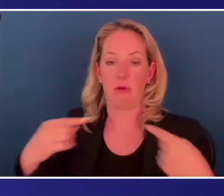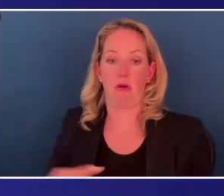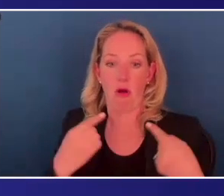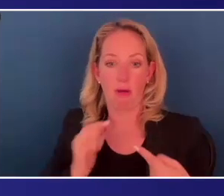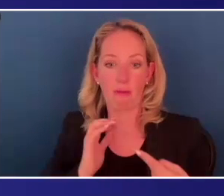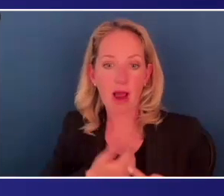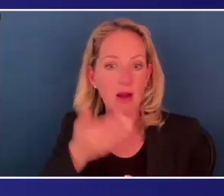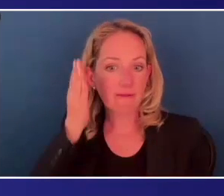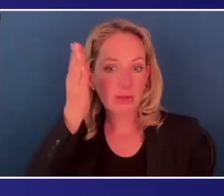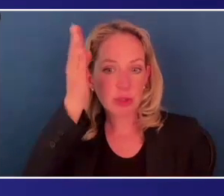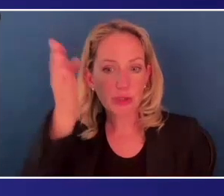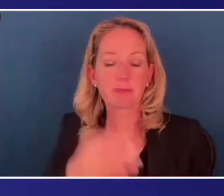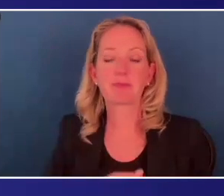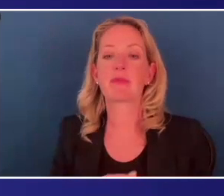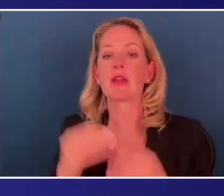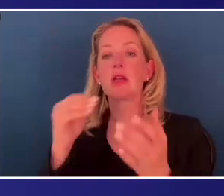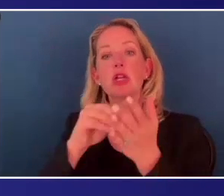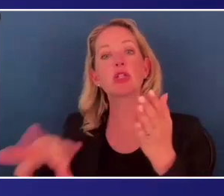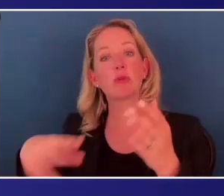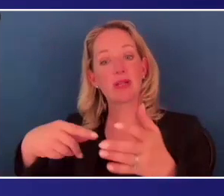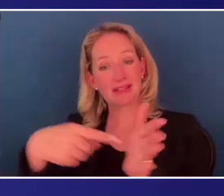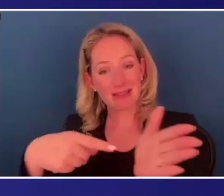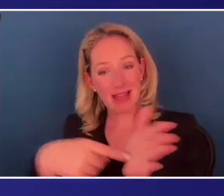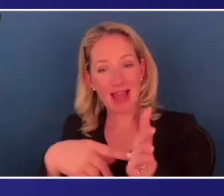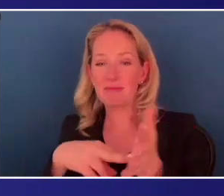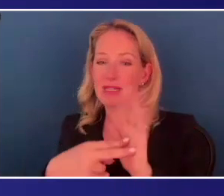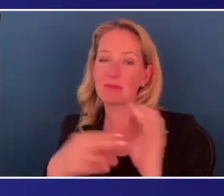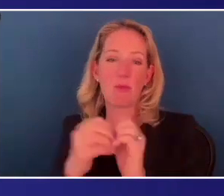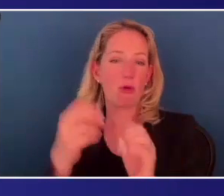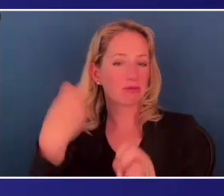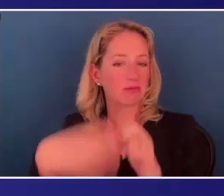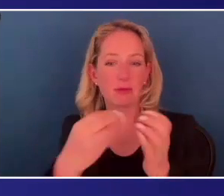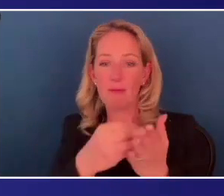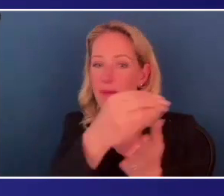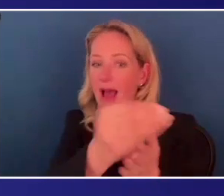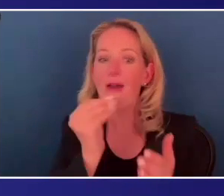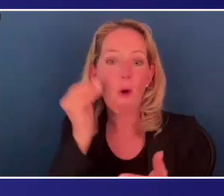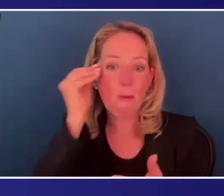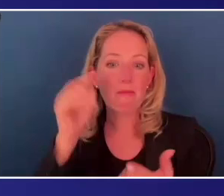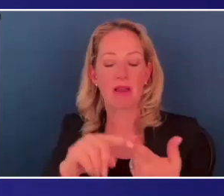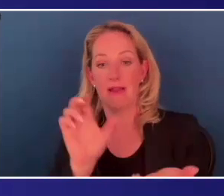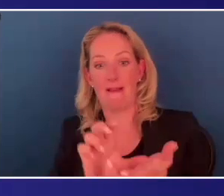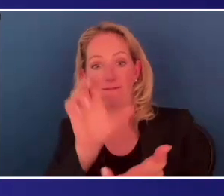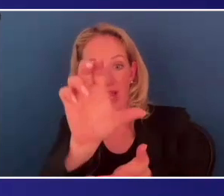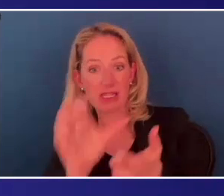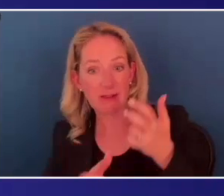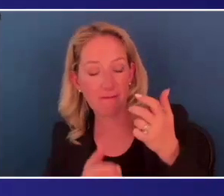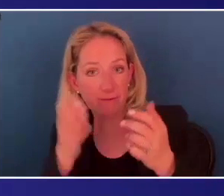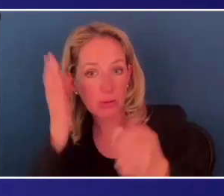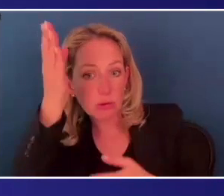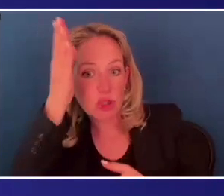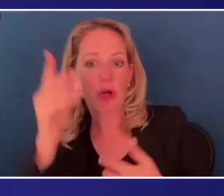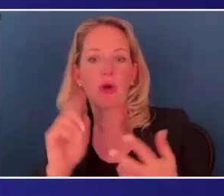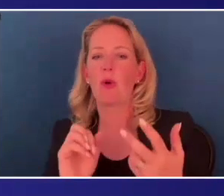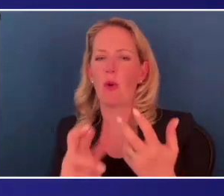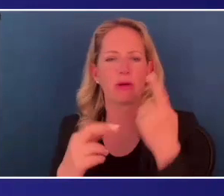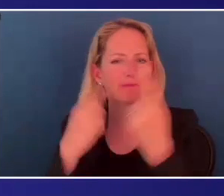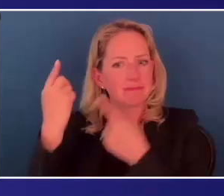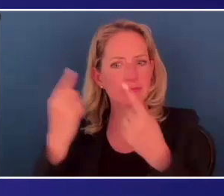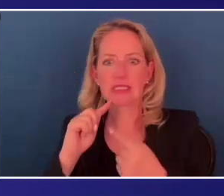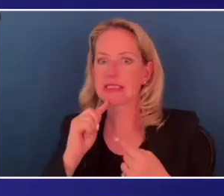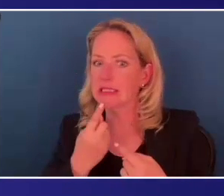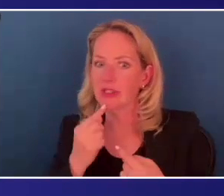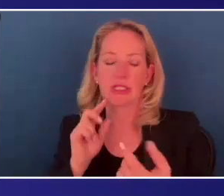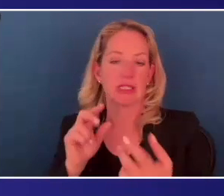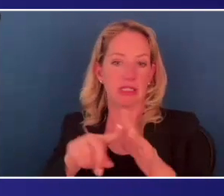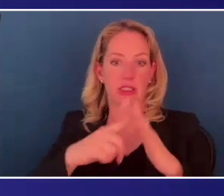Student that makes it harder to buy a home. Invest in the future. Or even think seriously about starting a business, something many of us have only dreamed of.